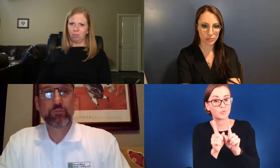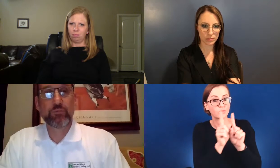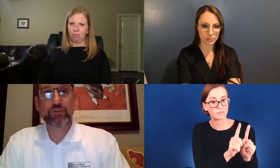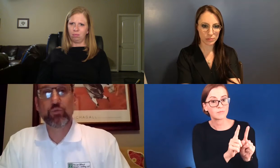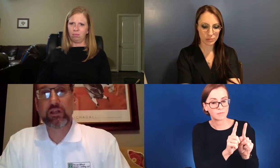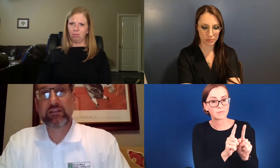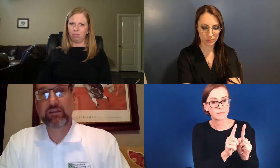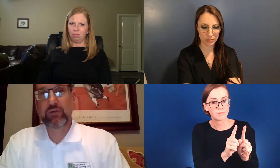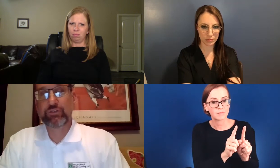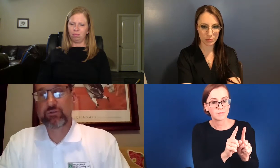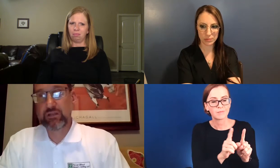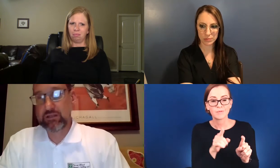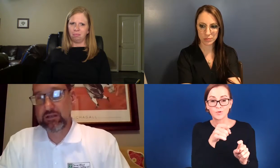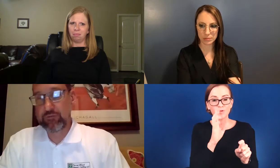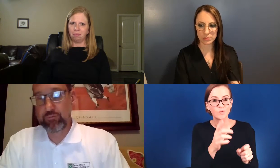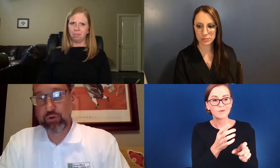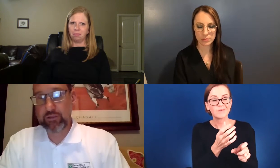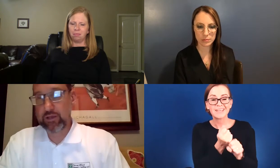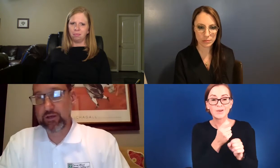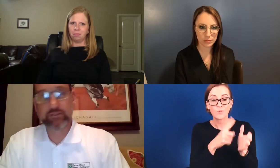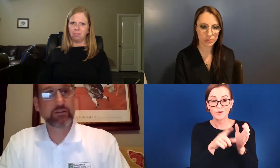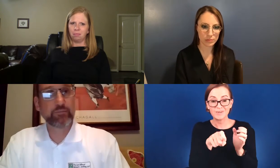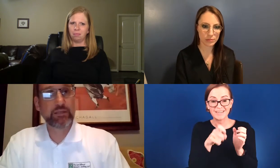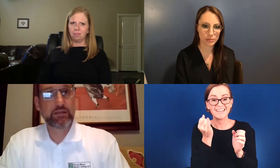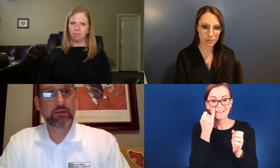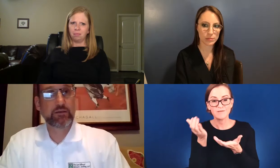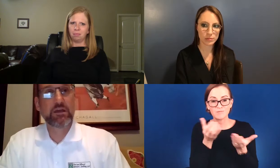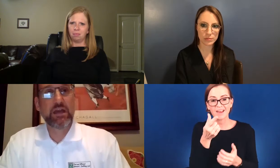You'll be much more likely to get what you need, if you bring the guns to the meeting.